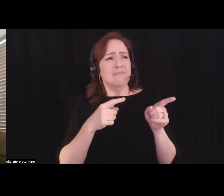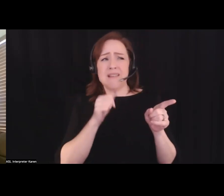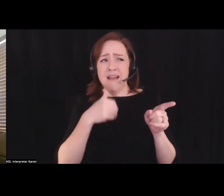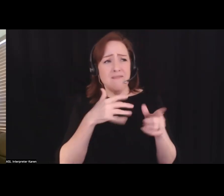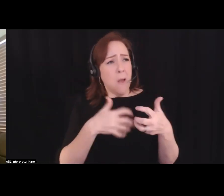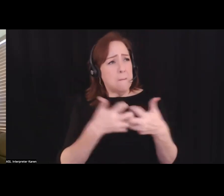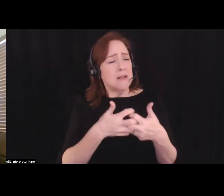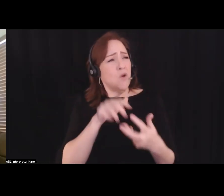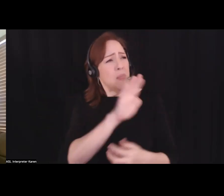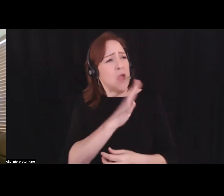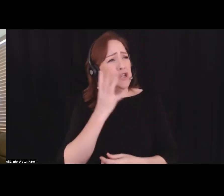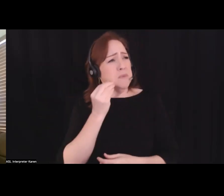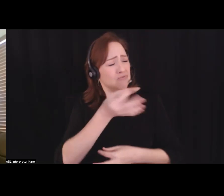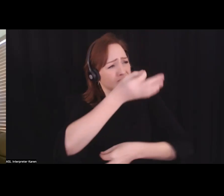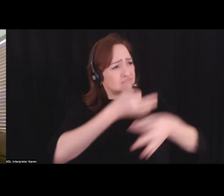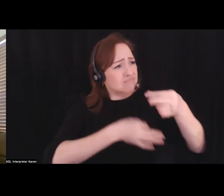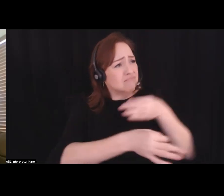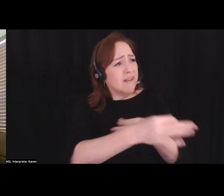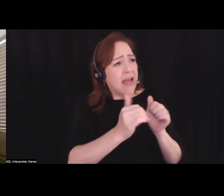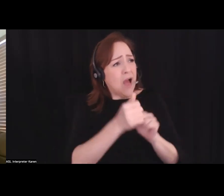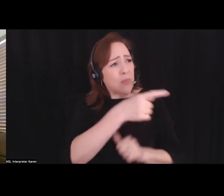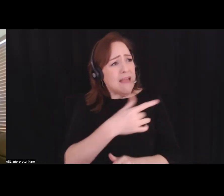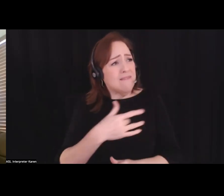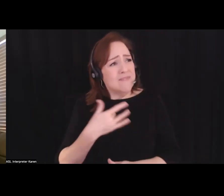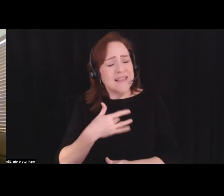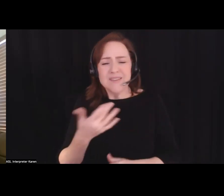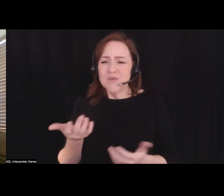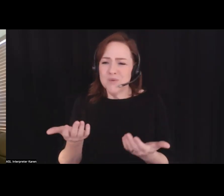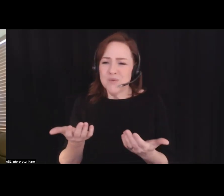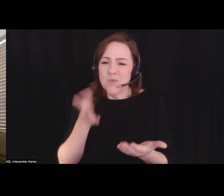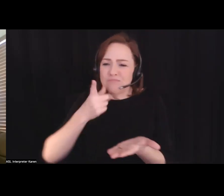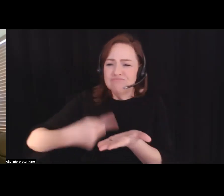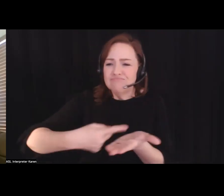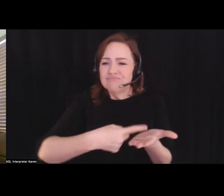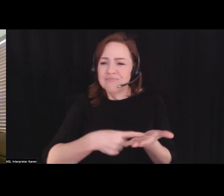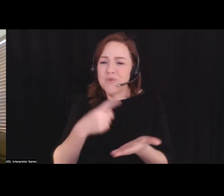a little bit. let's talk a little bit about what we saw with the different videos. let's start with